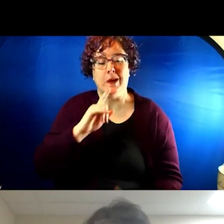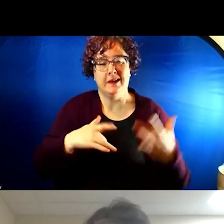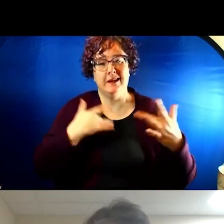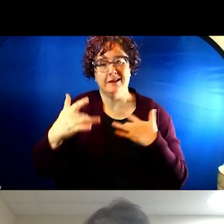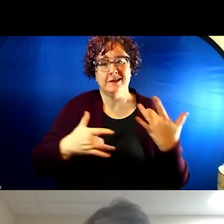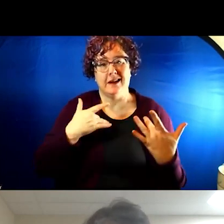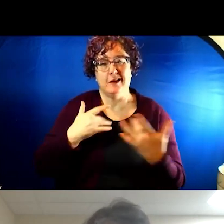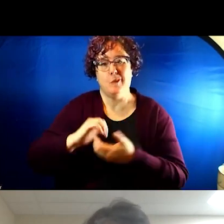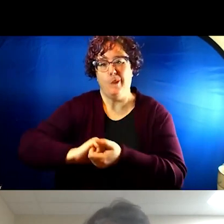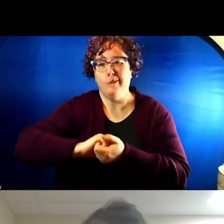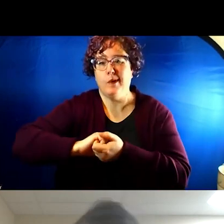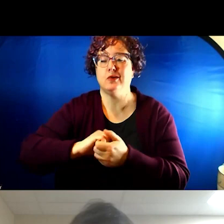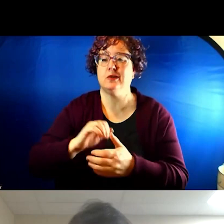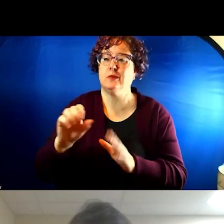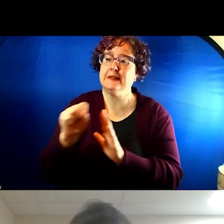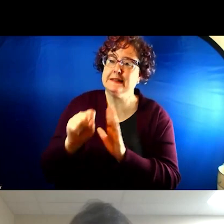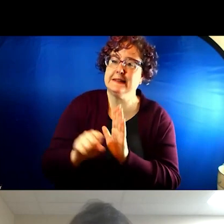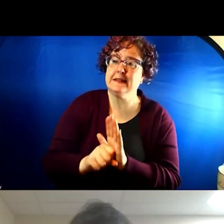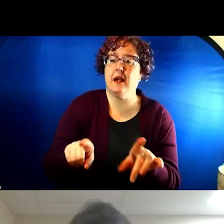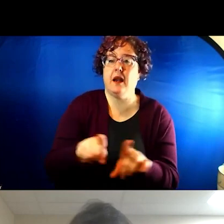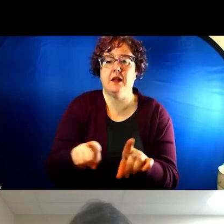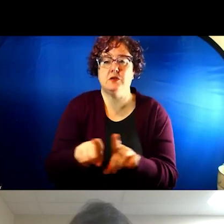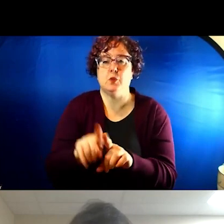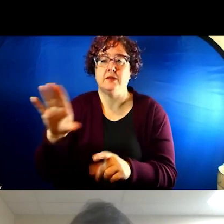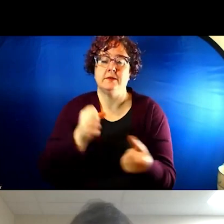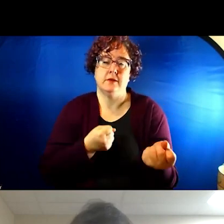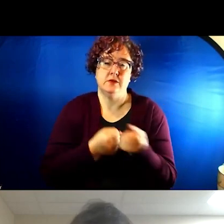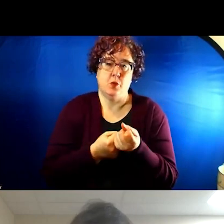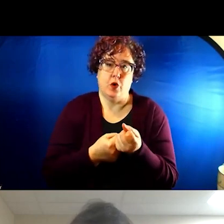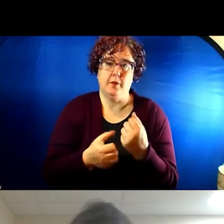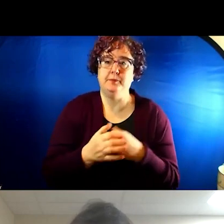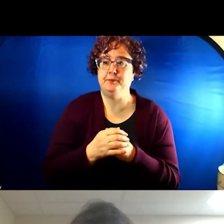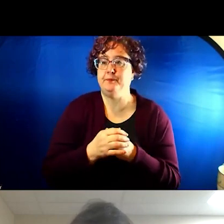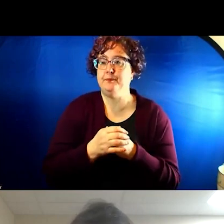AS WELL AS THEIR SUPPORT. REALLY, THIS IS ABOUT SERVING COMMUNITIES WITH